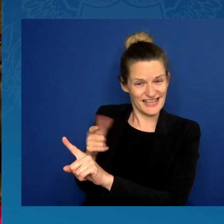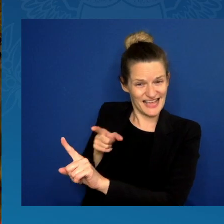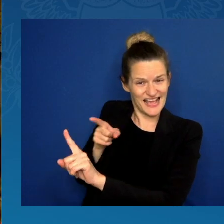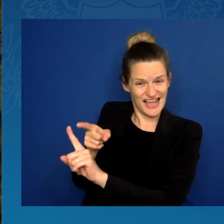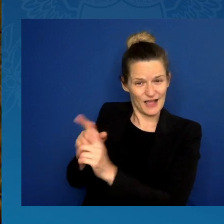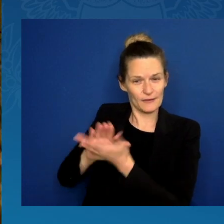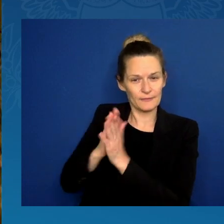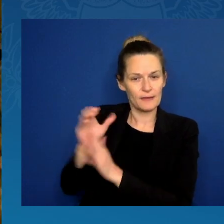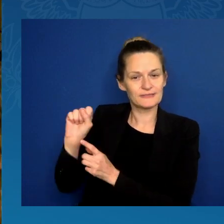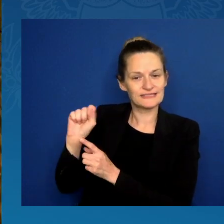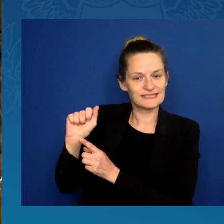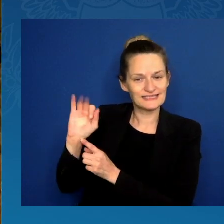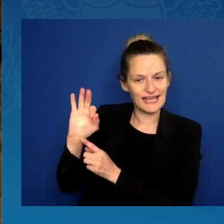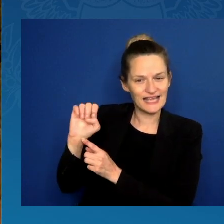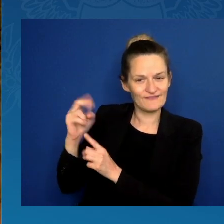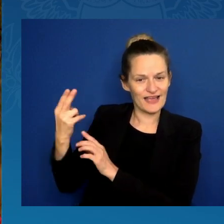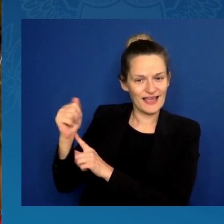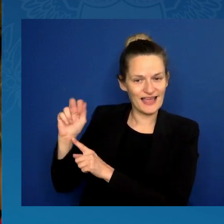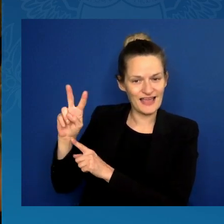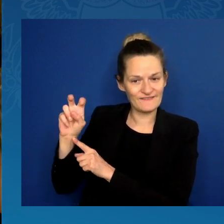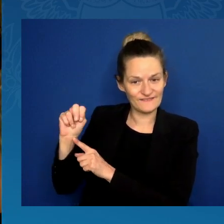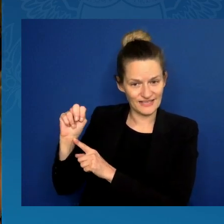given the restrictions on abortion access that we've seen.